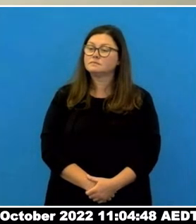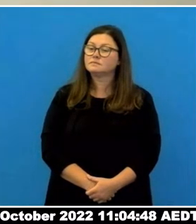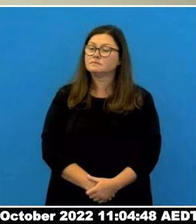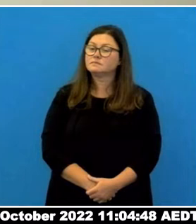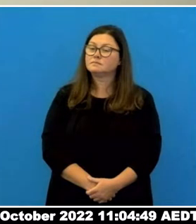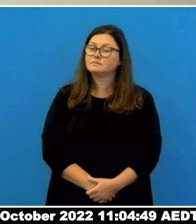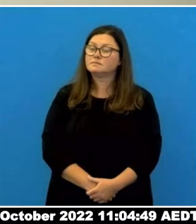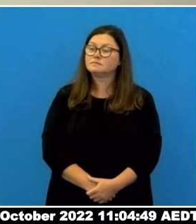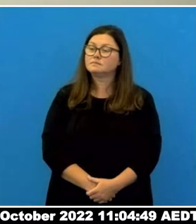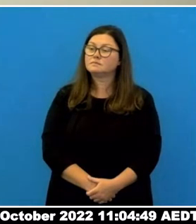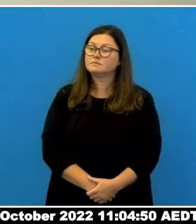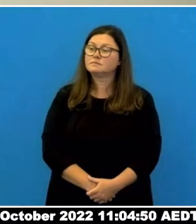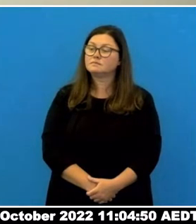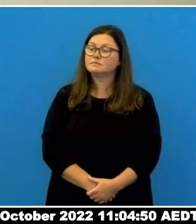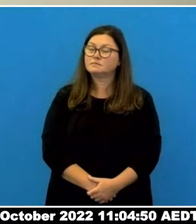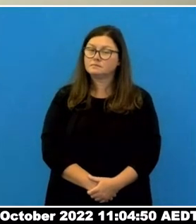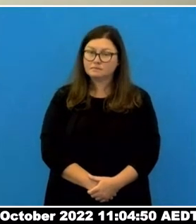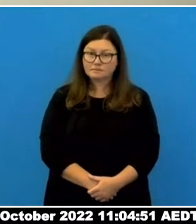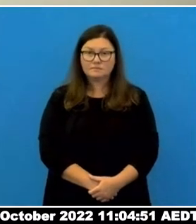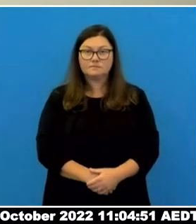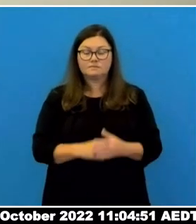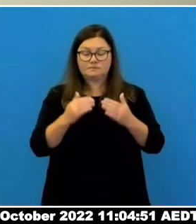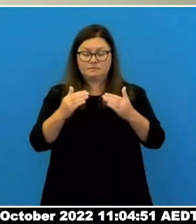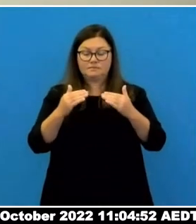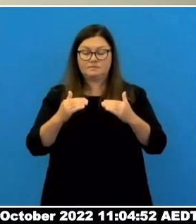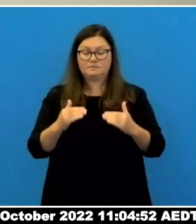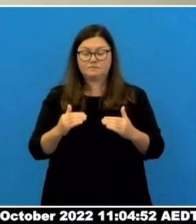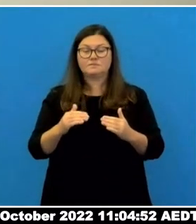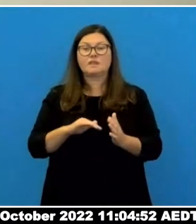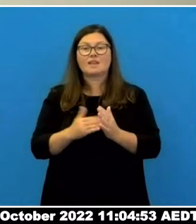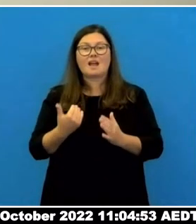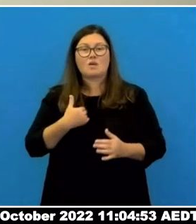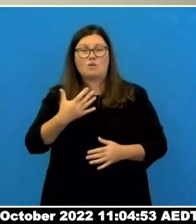Okay. Now I want to turn to the topic of housing and homelessness: